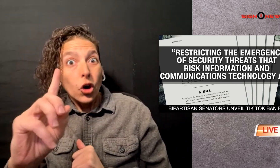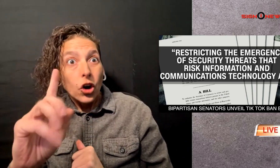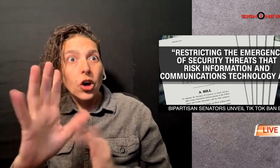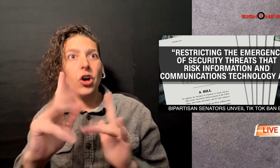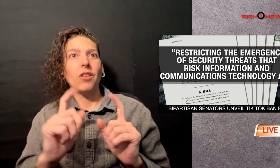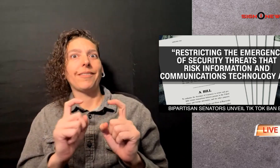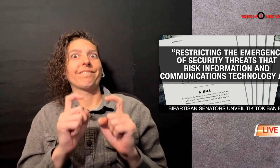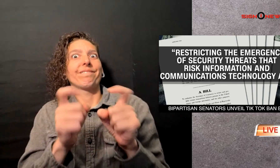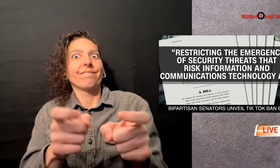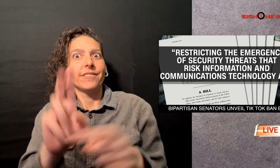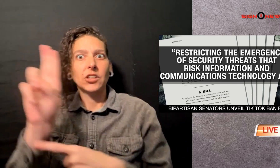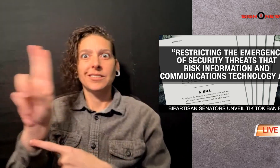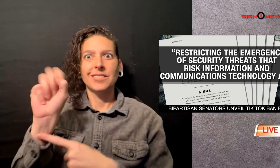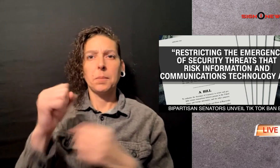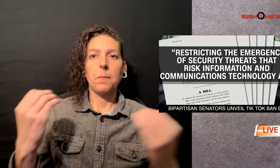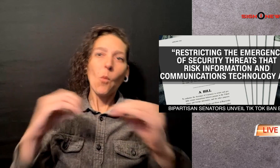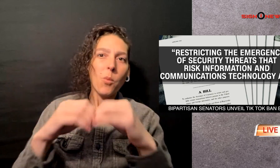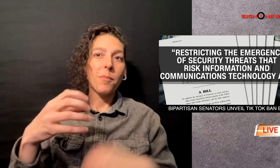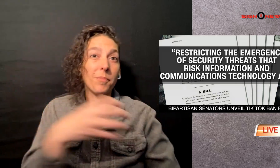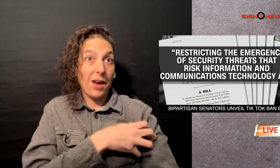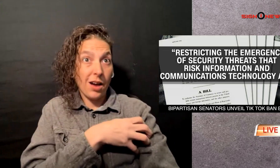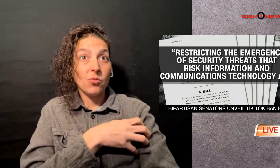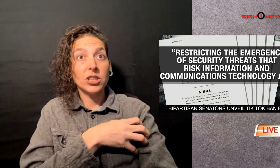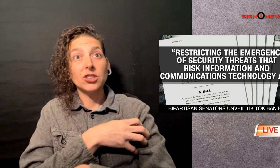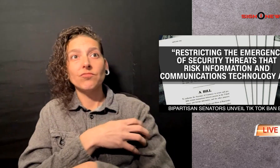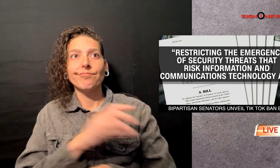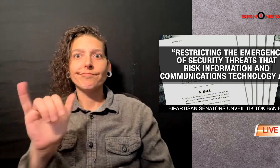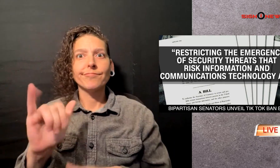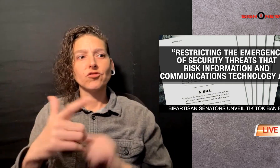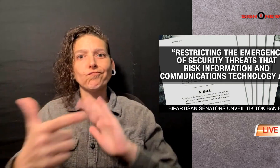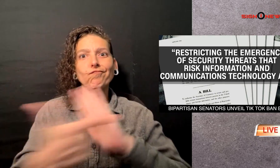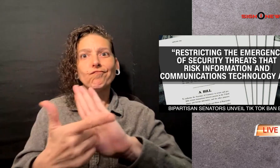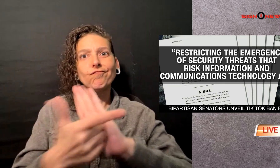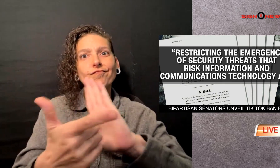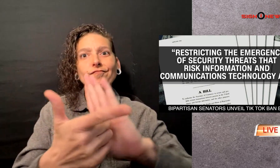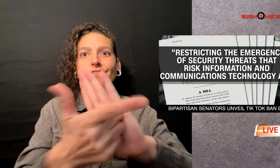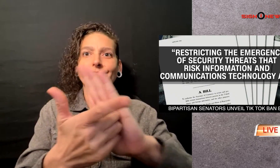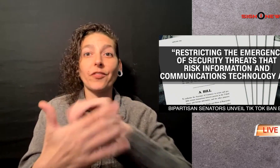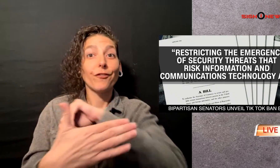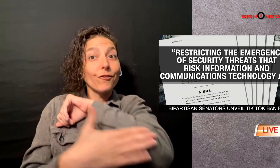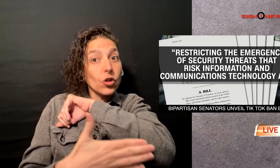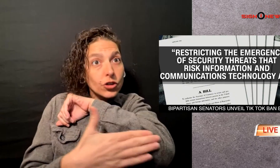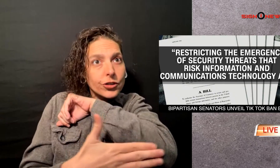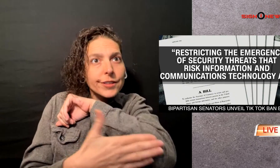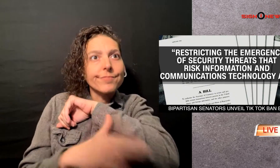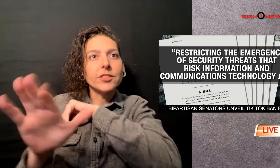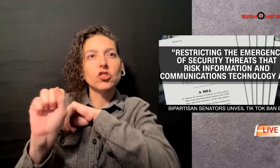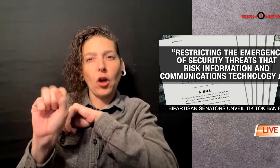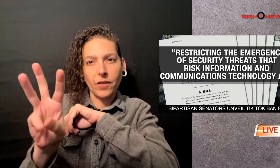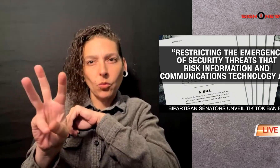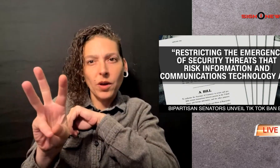but it would give the US more powers like a ban against foreign software deemed a